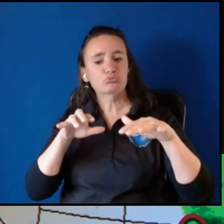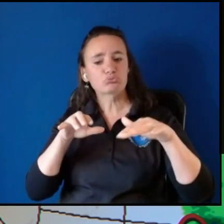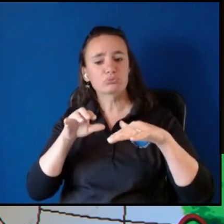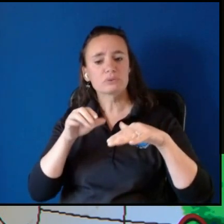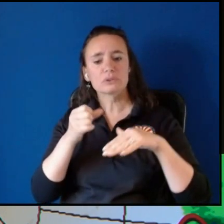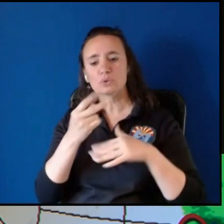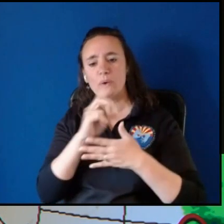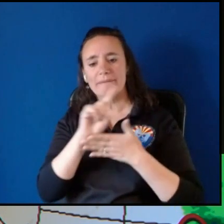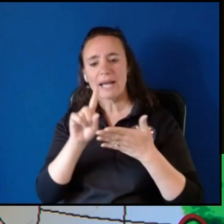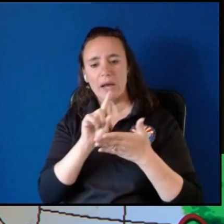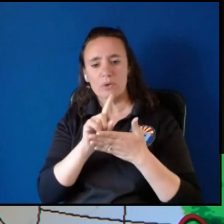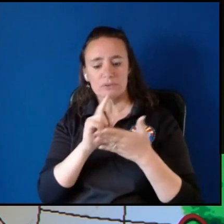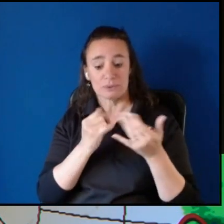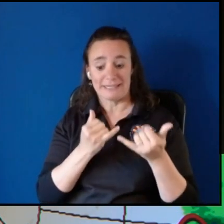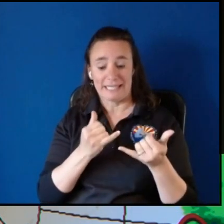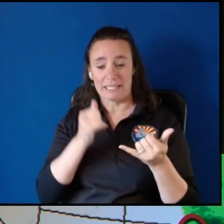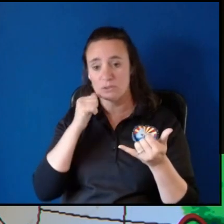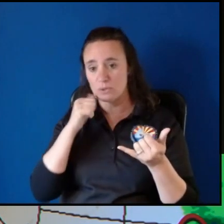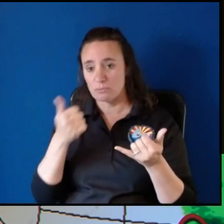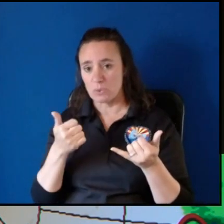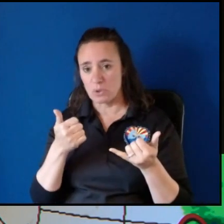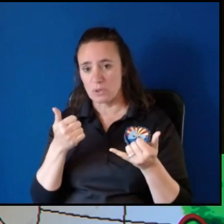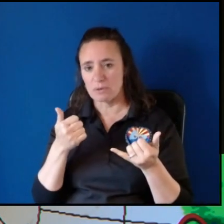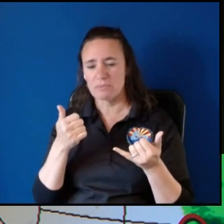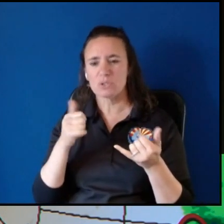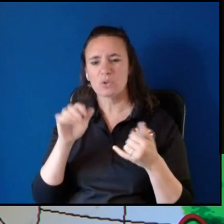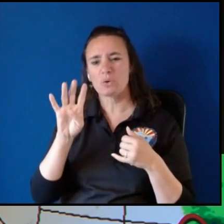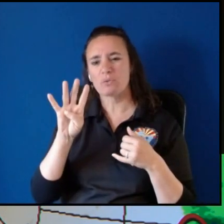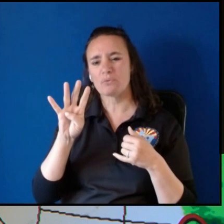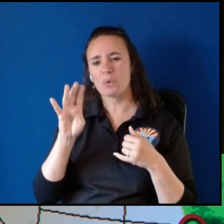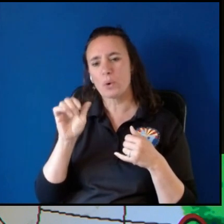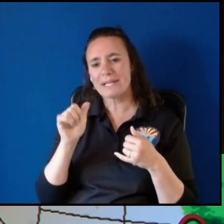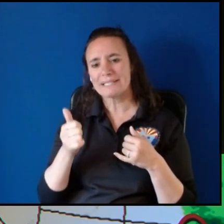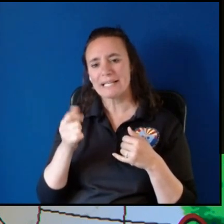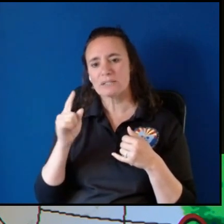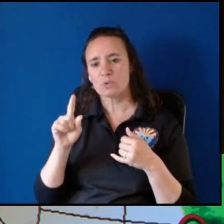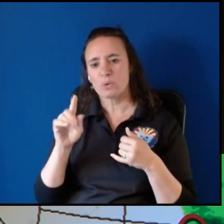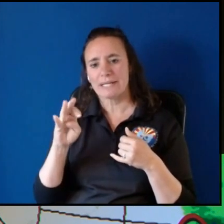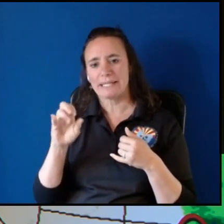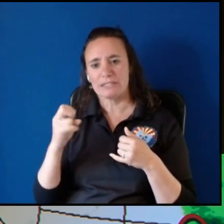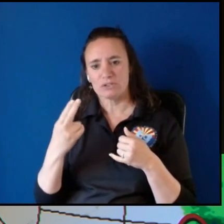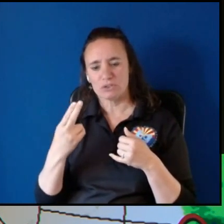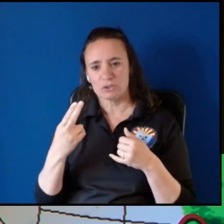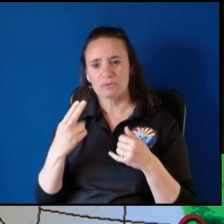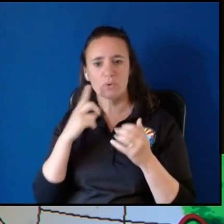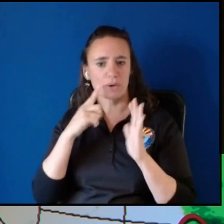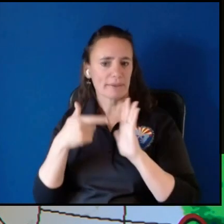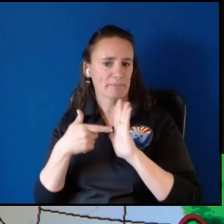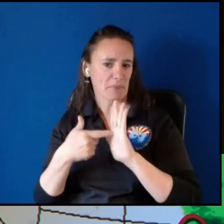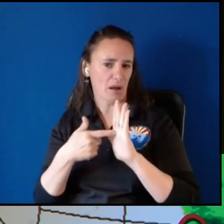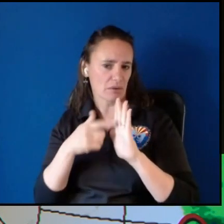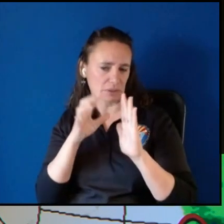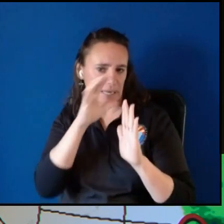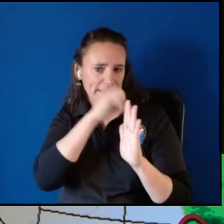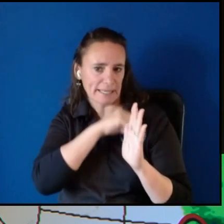About 4/10ths of an inch is what the models are guessing for the most likely rainfall amounts. If you get